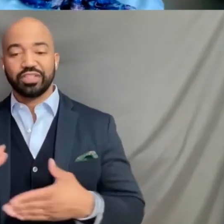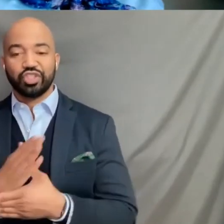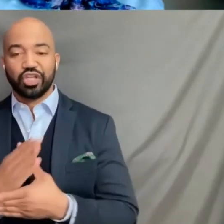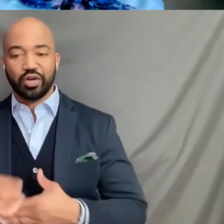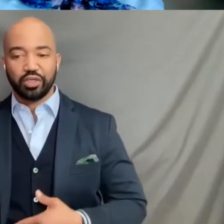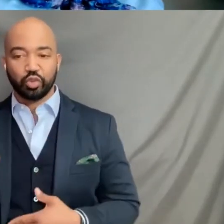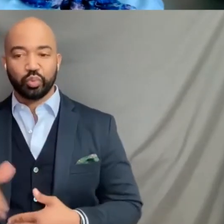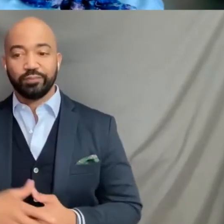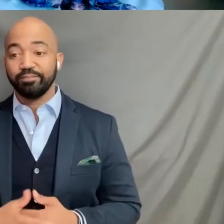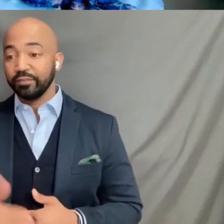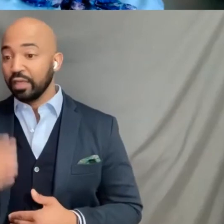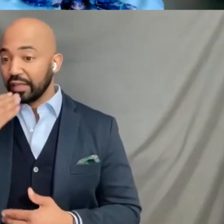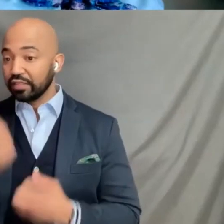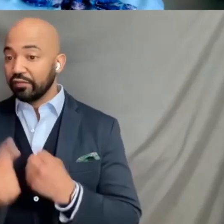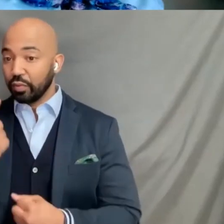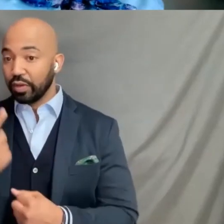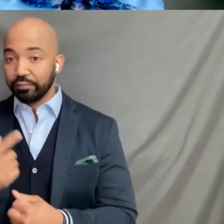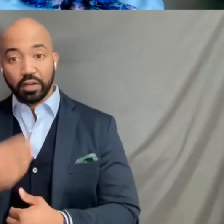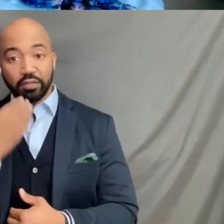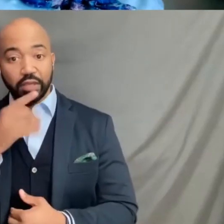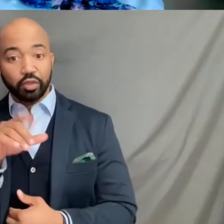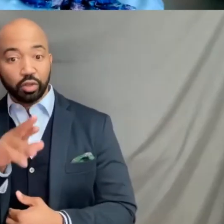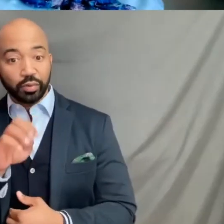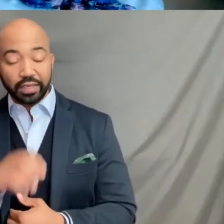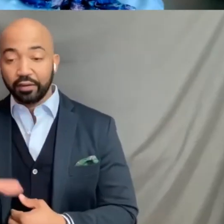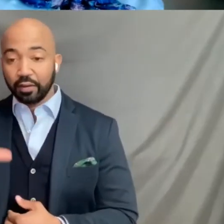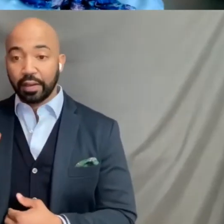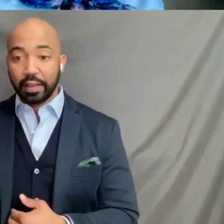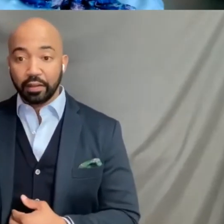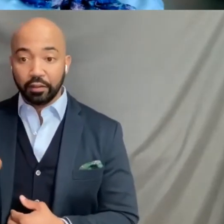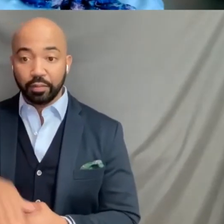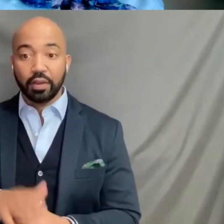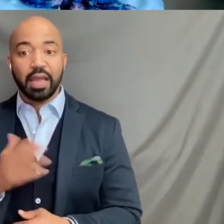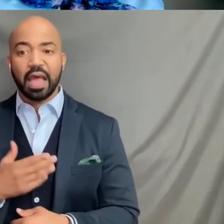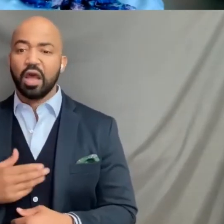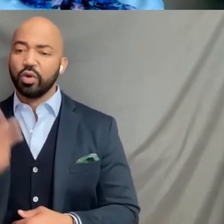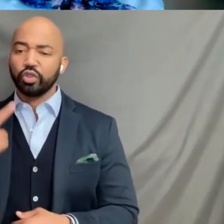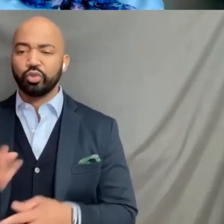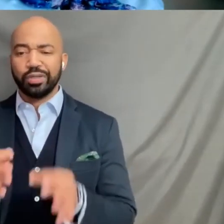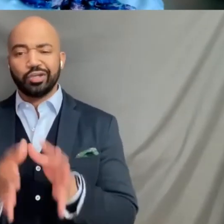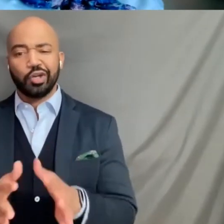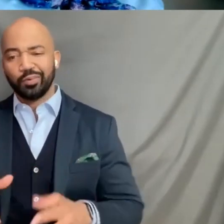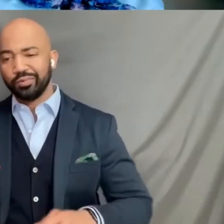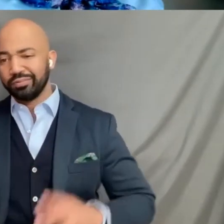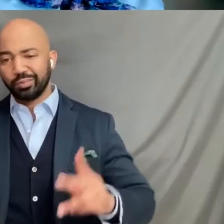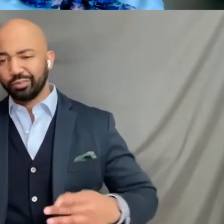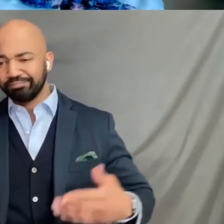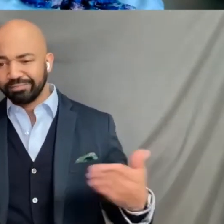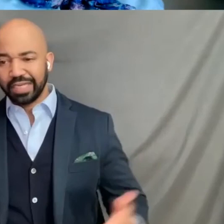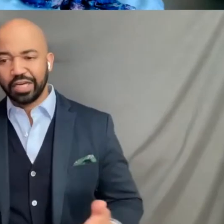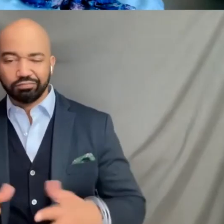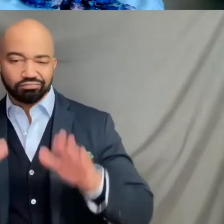So thank you everybody for being here. Thank you Loree and Caleb and our two ASL folks who are fantastic.